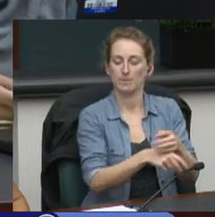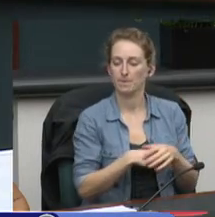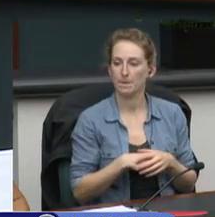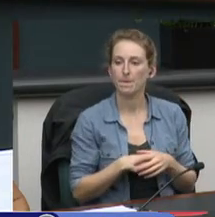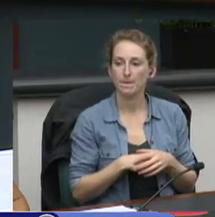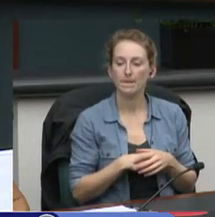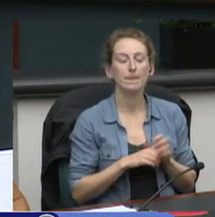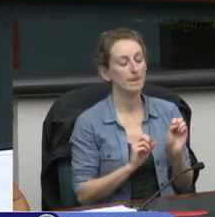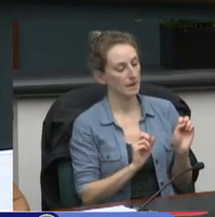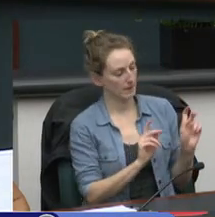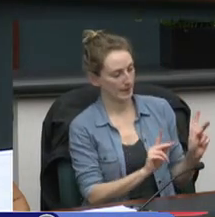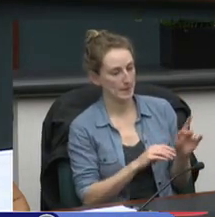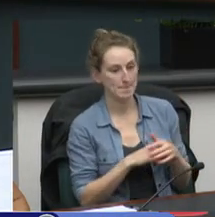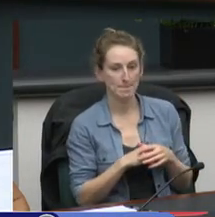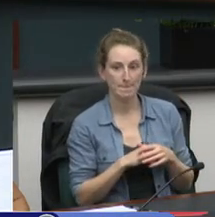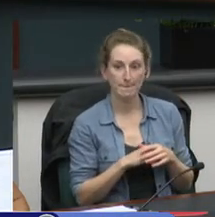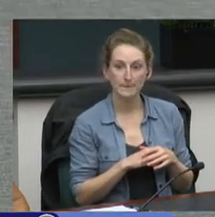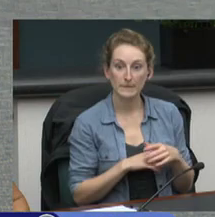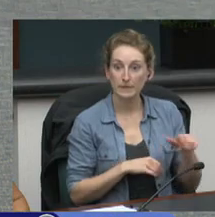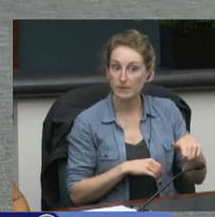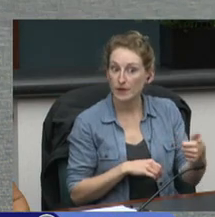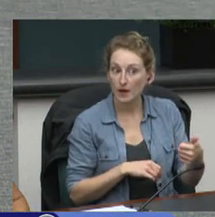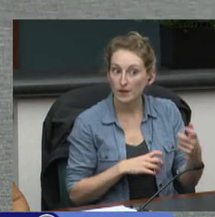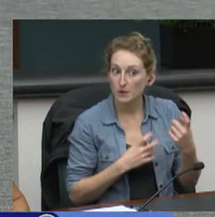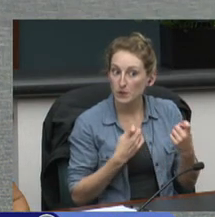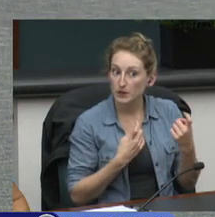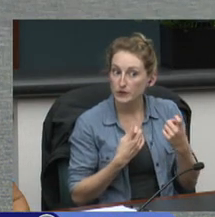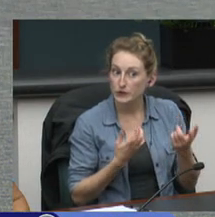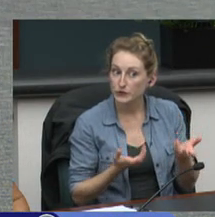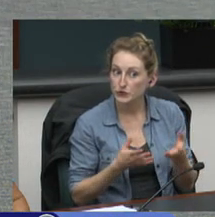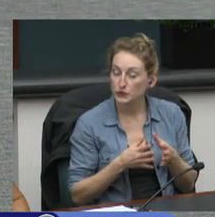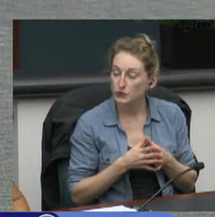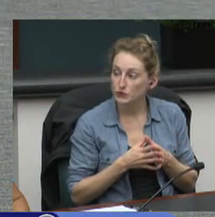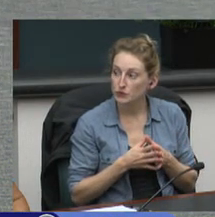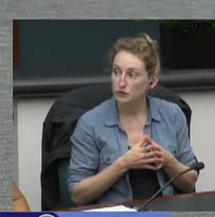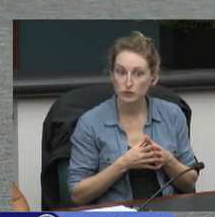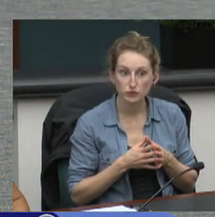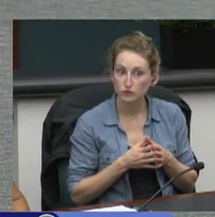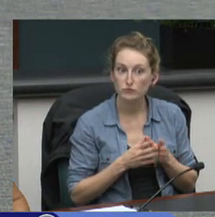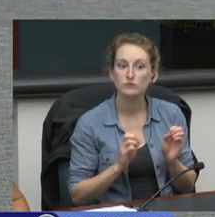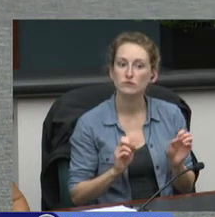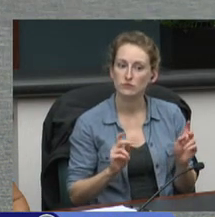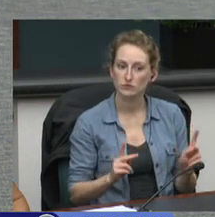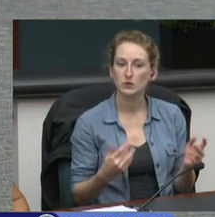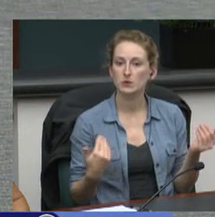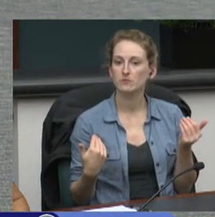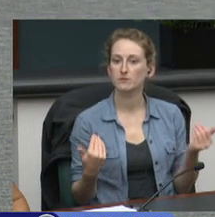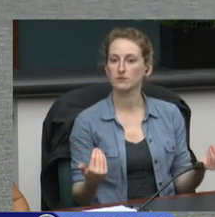any other questions okay seeing none then we'll move on to